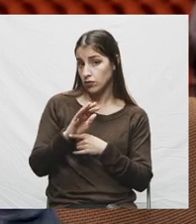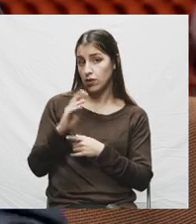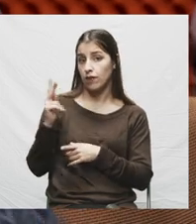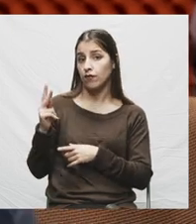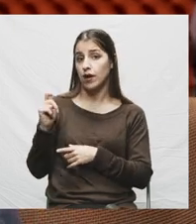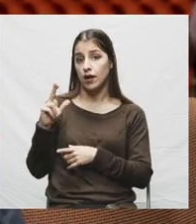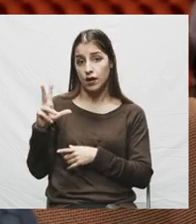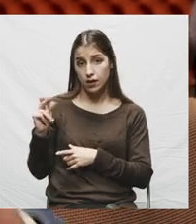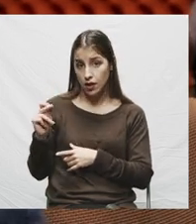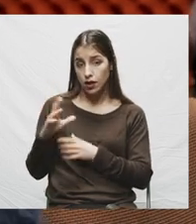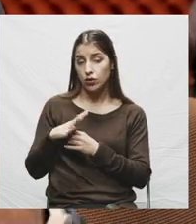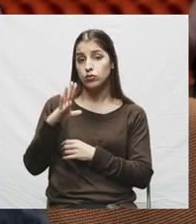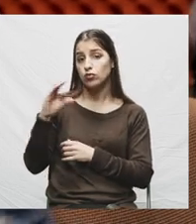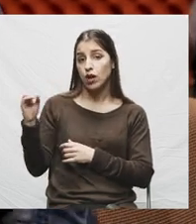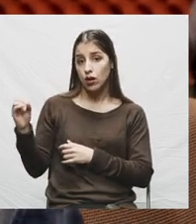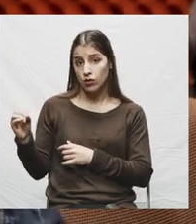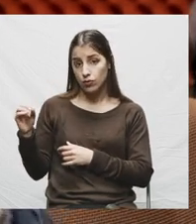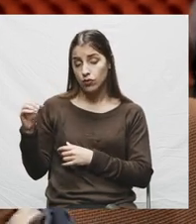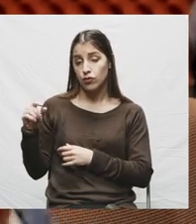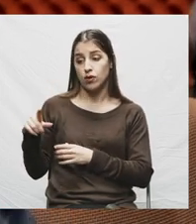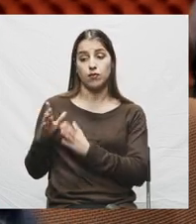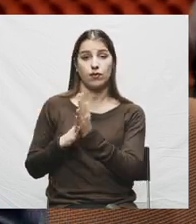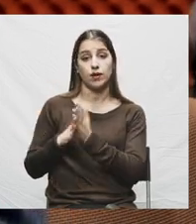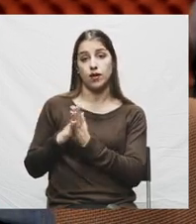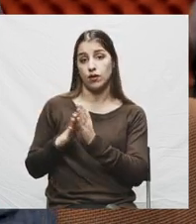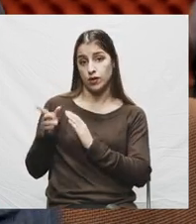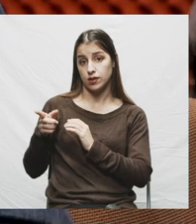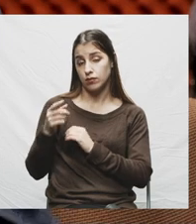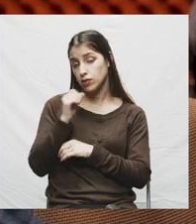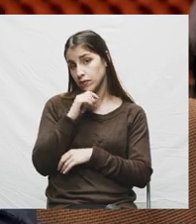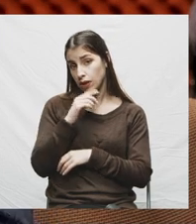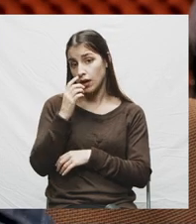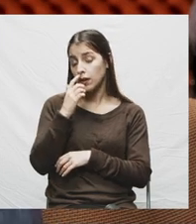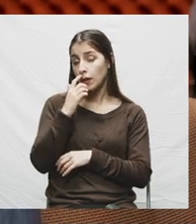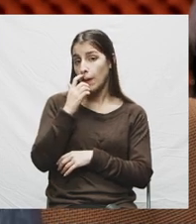And as an example, Vera and João Fiadeiro, made use of that possibility.